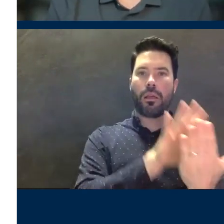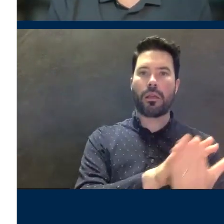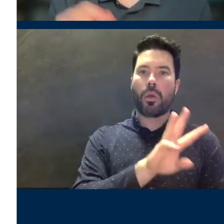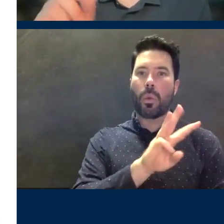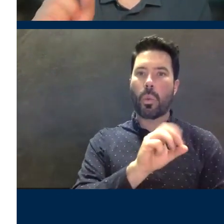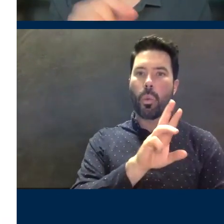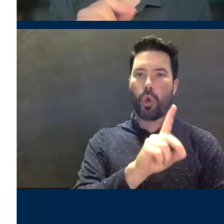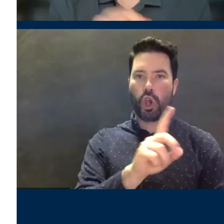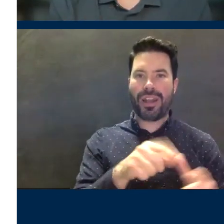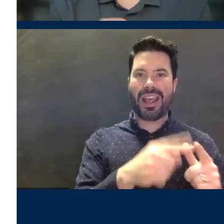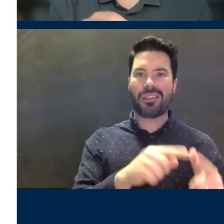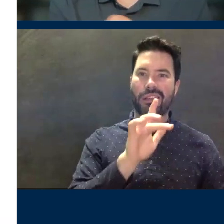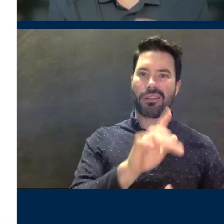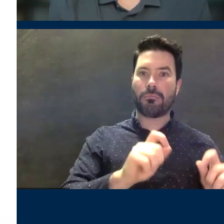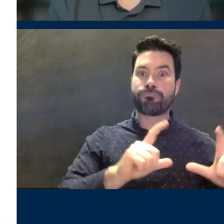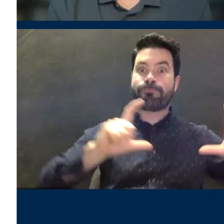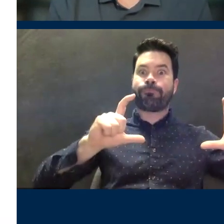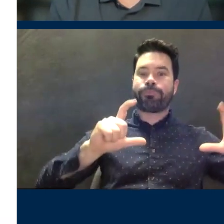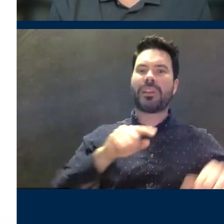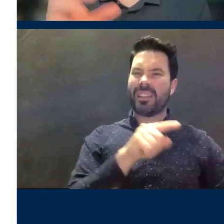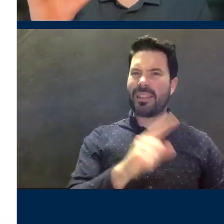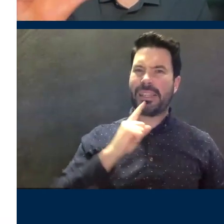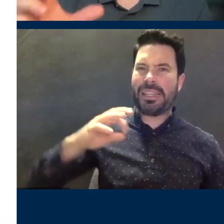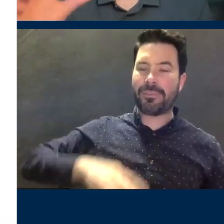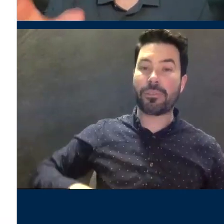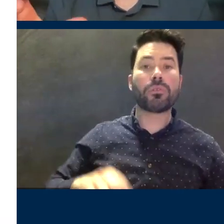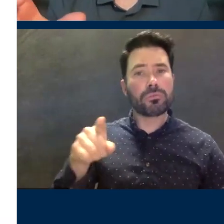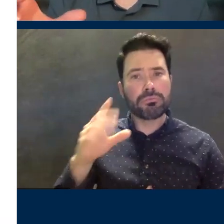That's really helpful. You heard Dr. Volger talk about live notes.